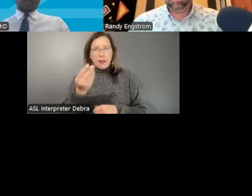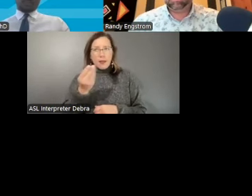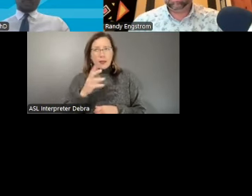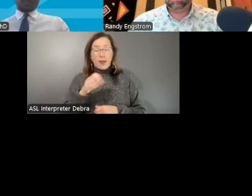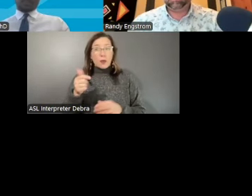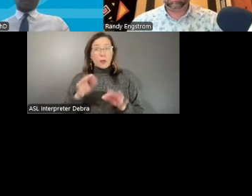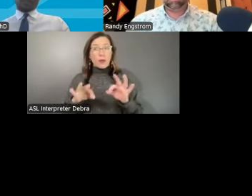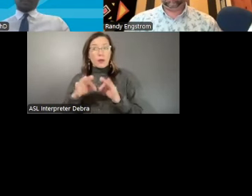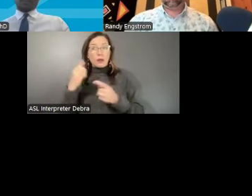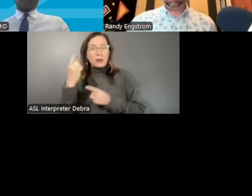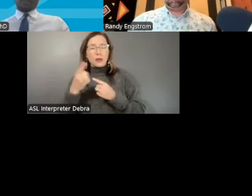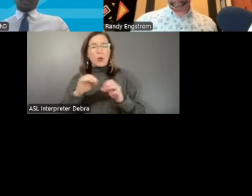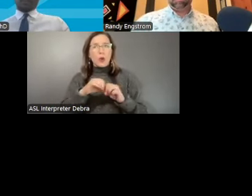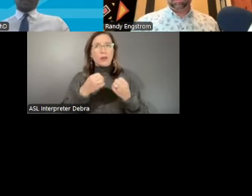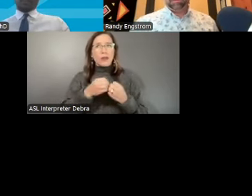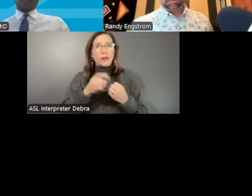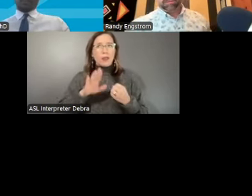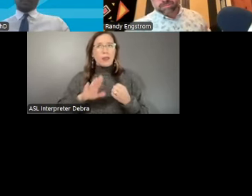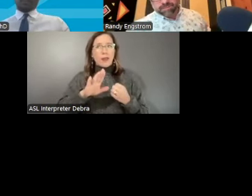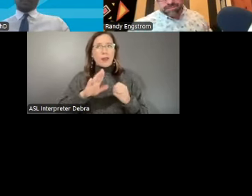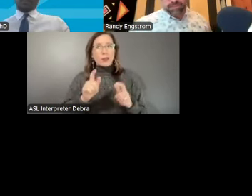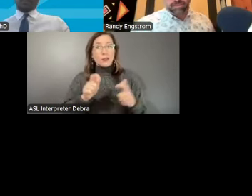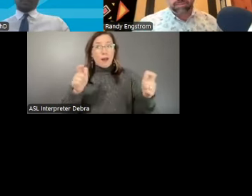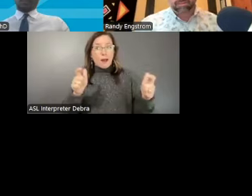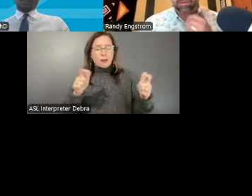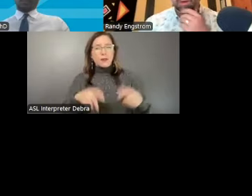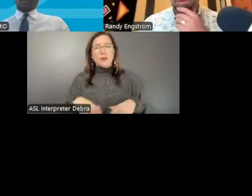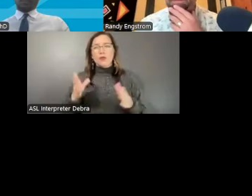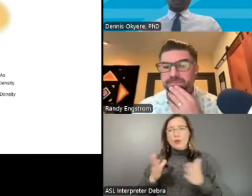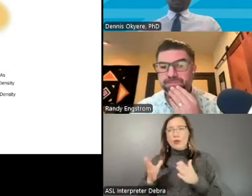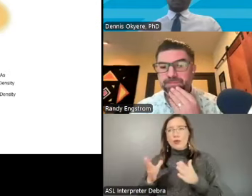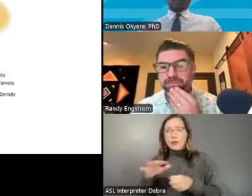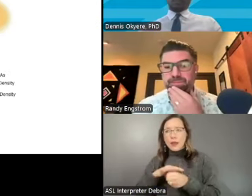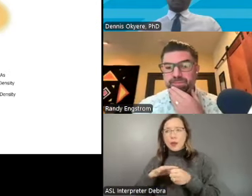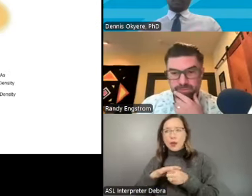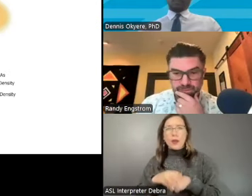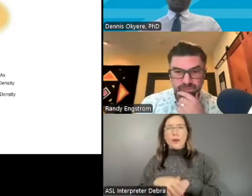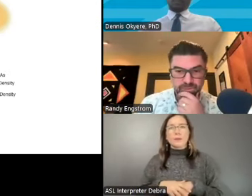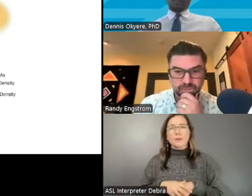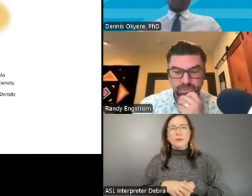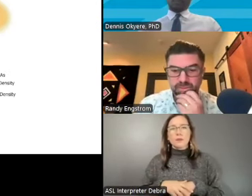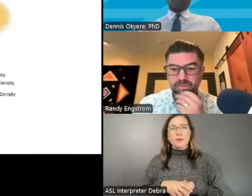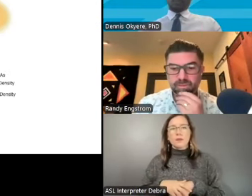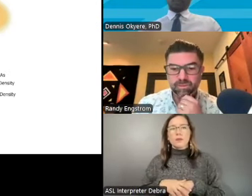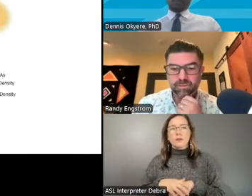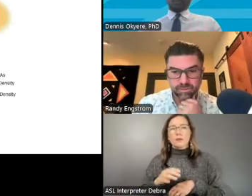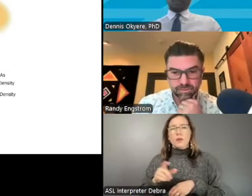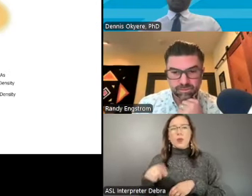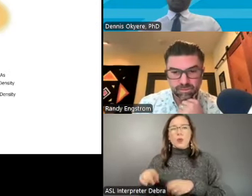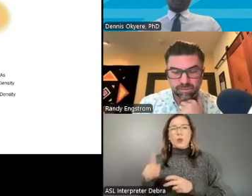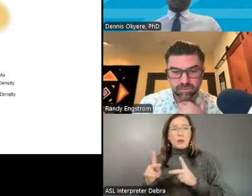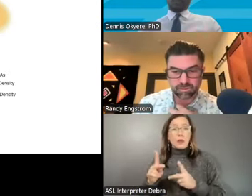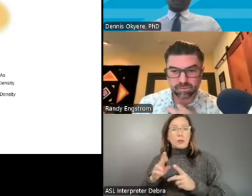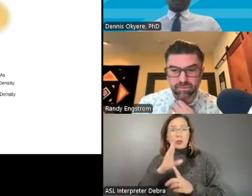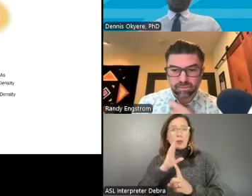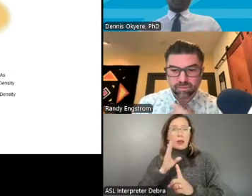organization size, service area, constituencies directly benefiting from LA programs, and a lot